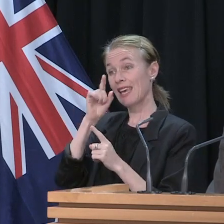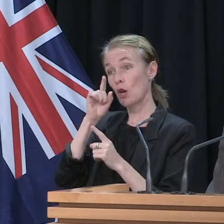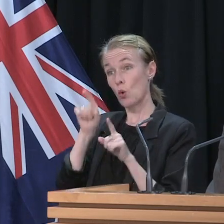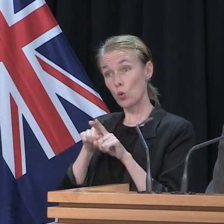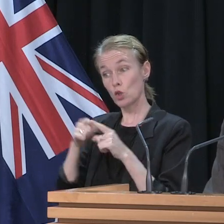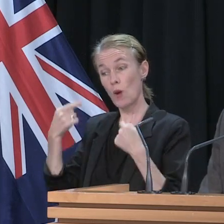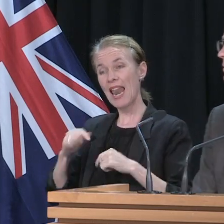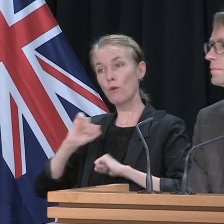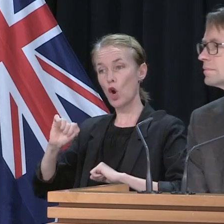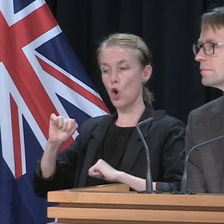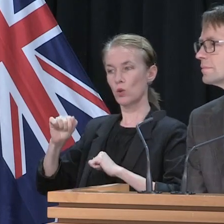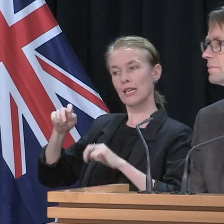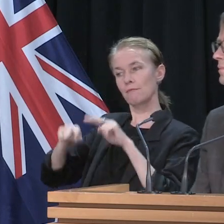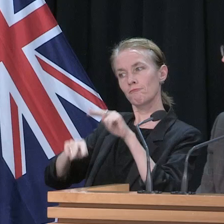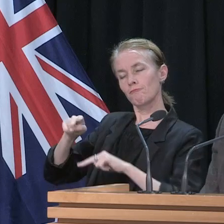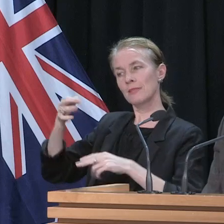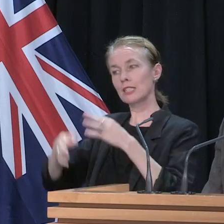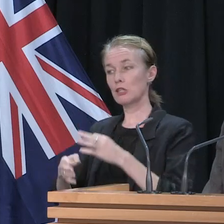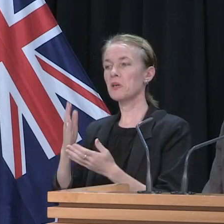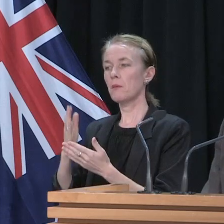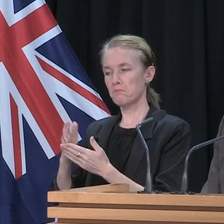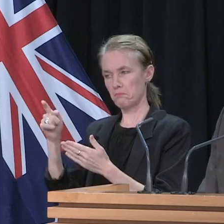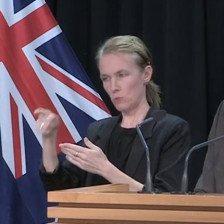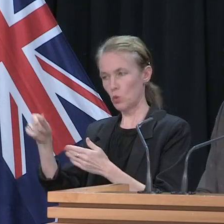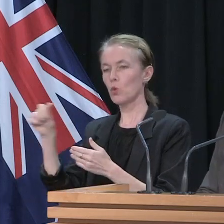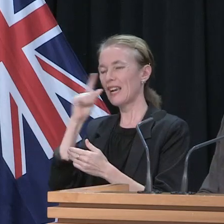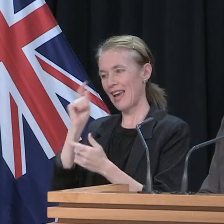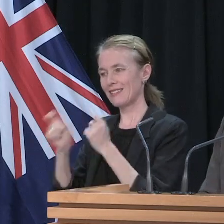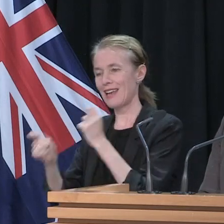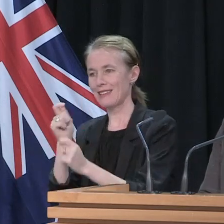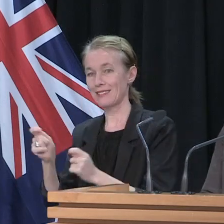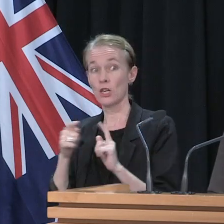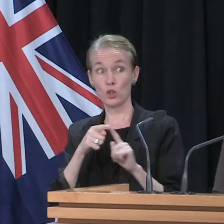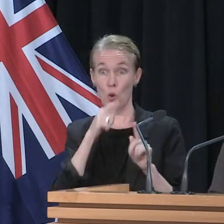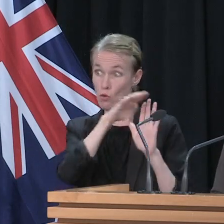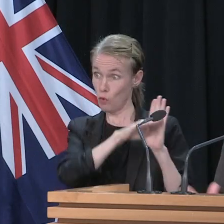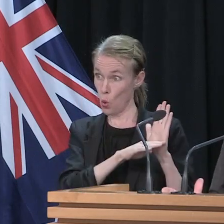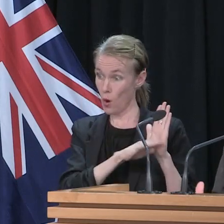someone who is neither part of the at-risk group or doesn't